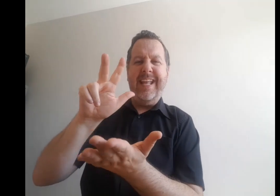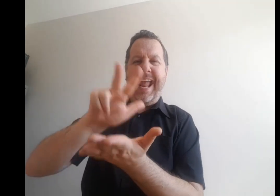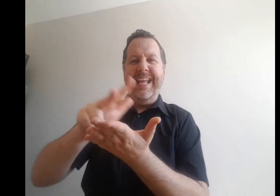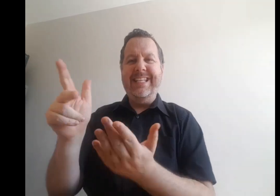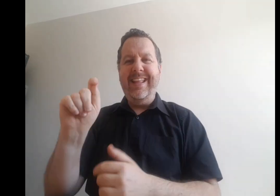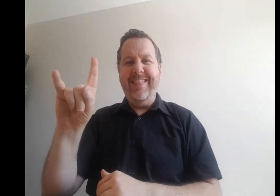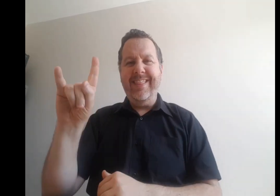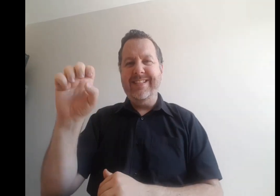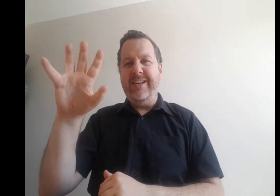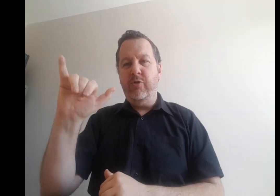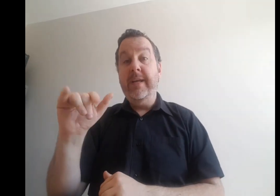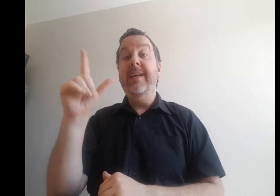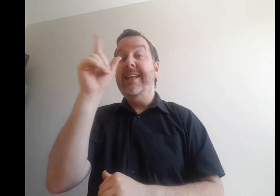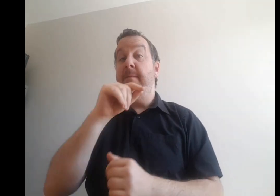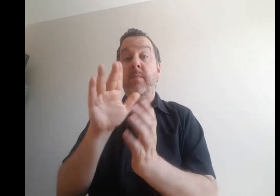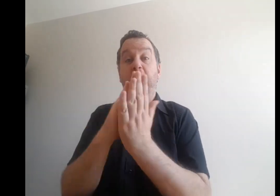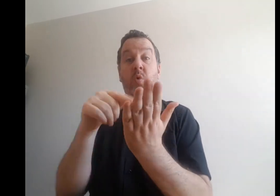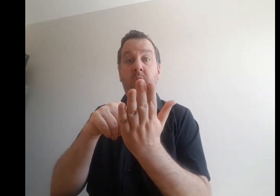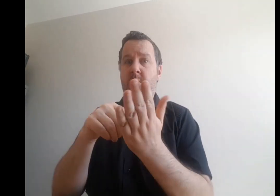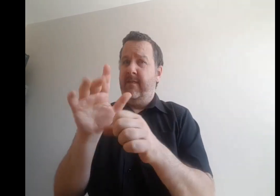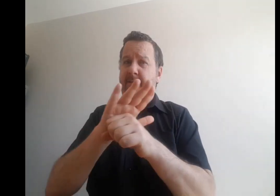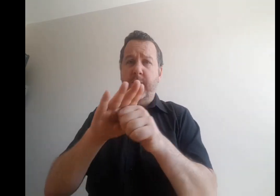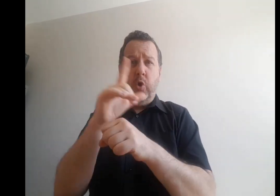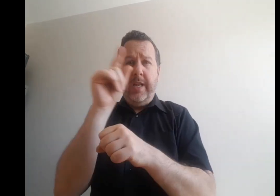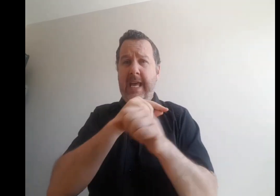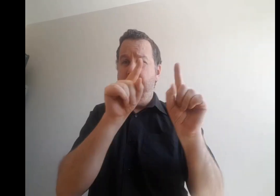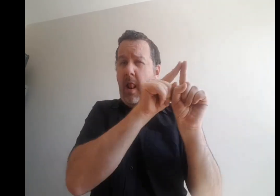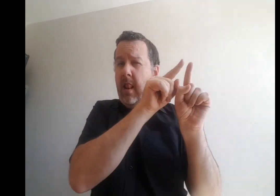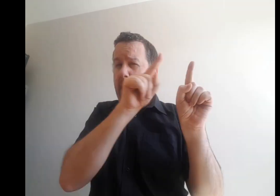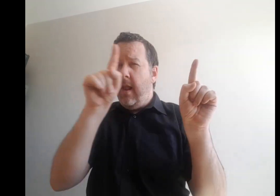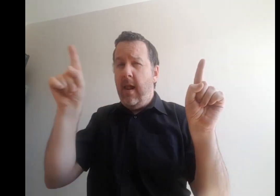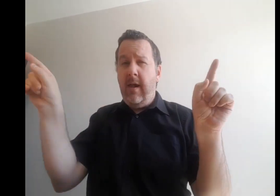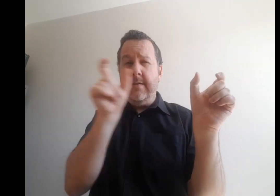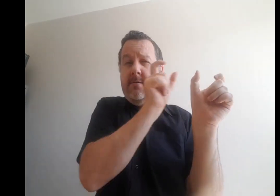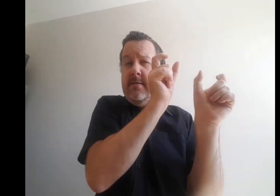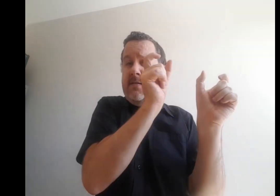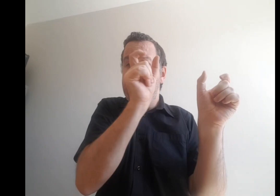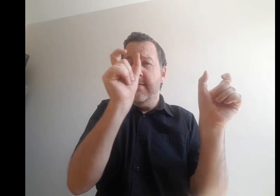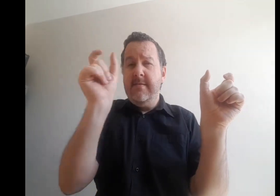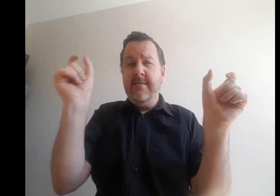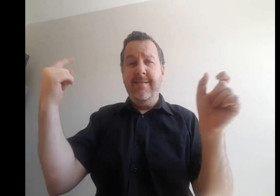"A Historical Remembrancer" - the actual title is about, I would say, 100 words long;